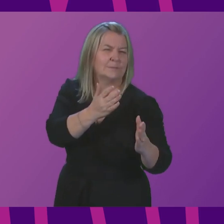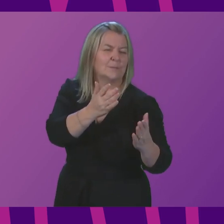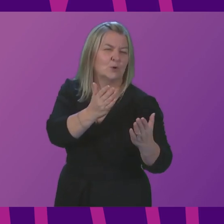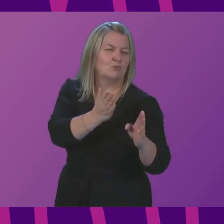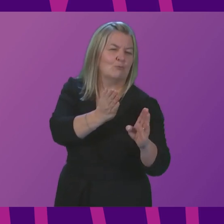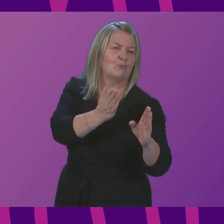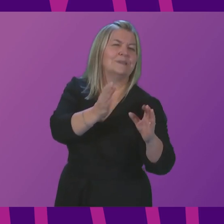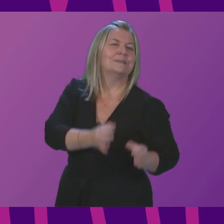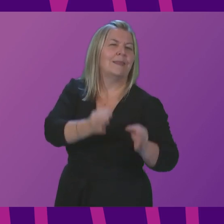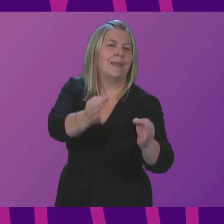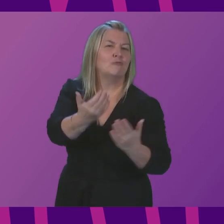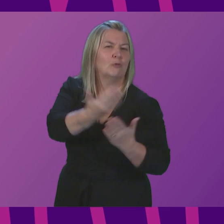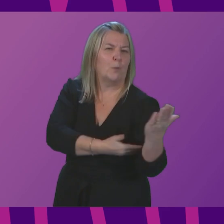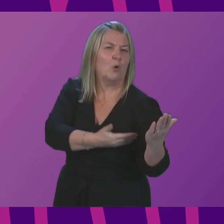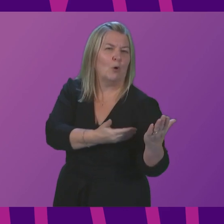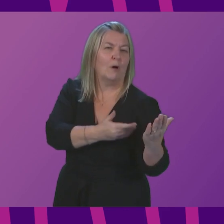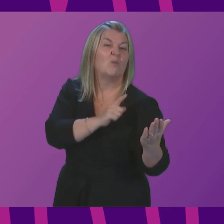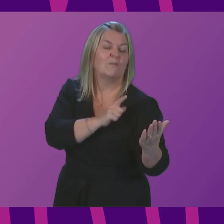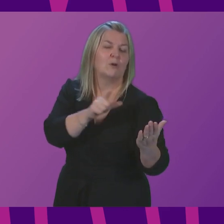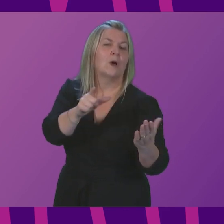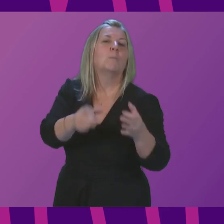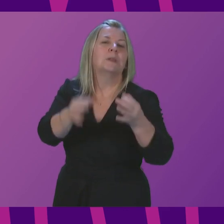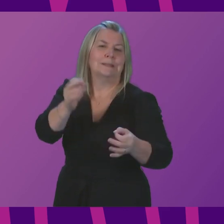We know that secrecy and spin are at the very heart of the Scottish National Party, but